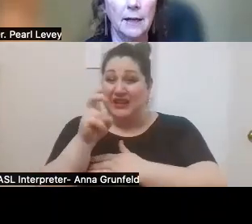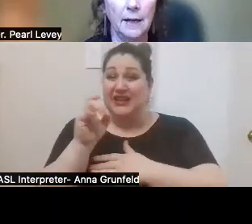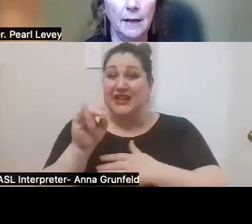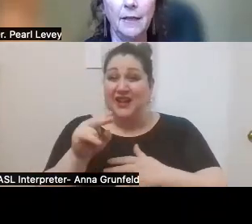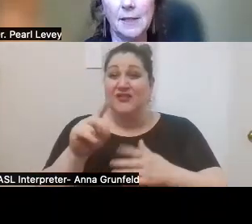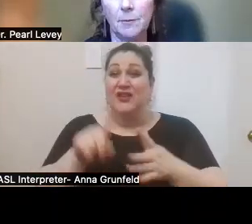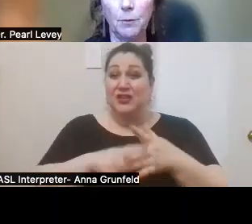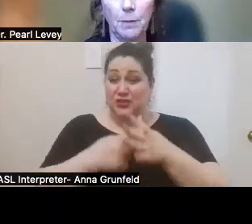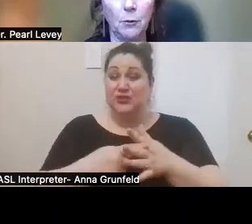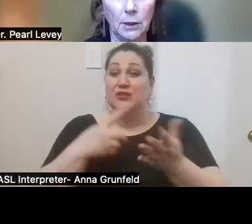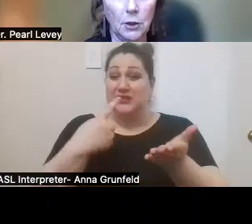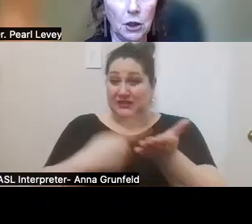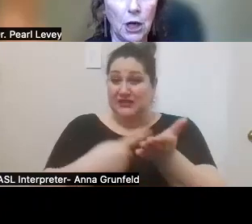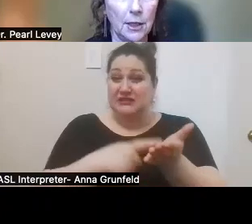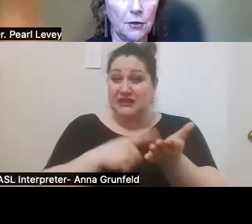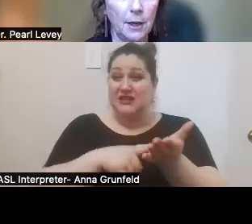This would be a real challenge for them.